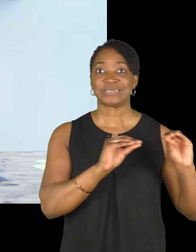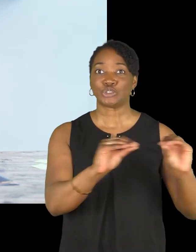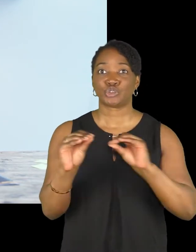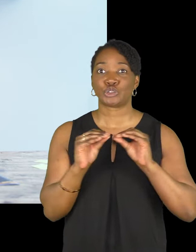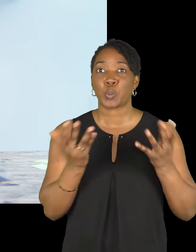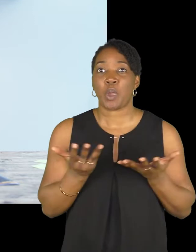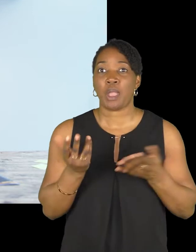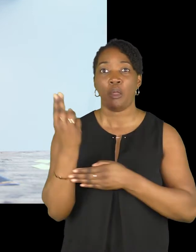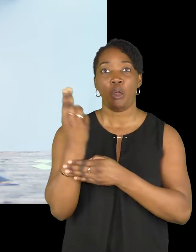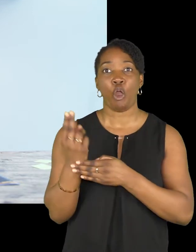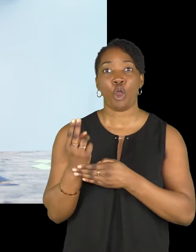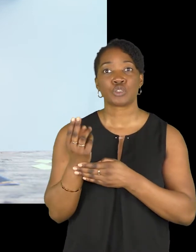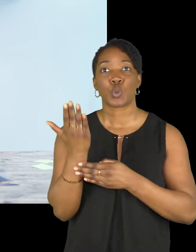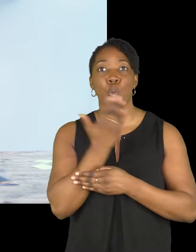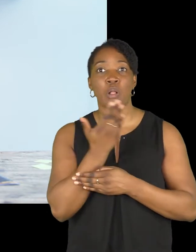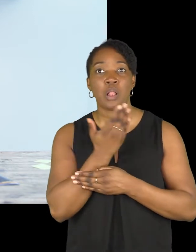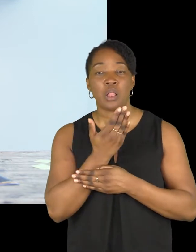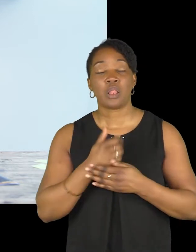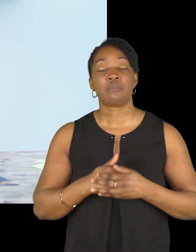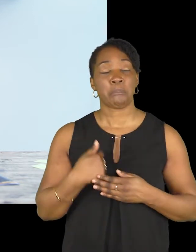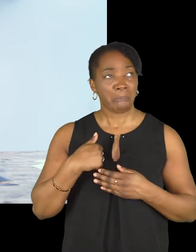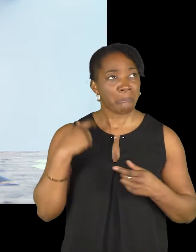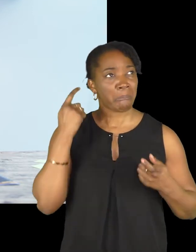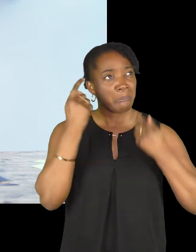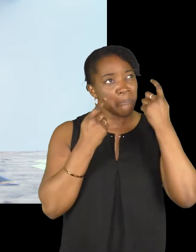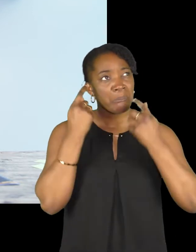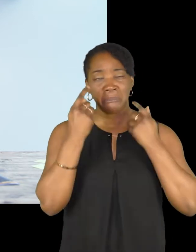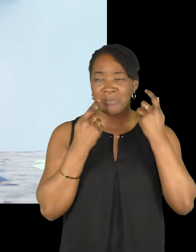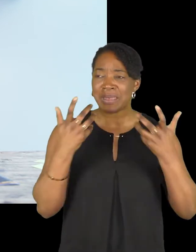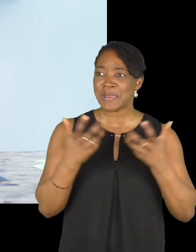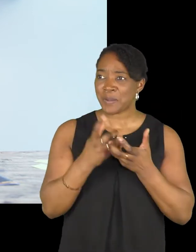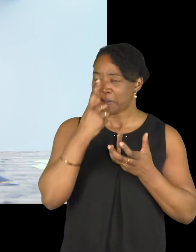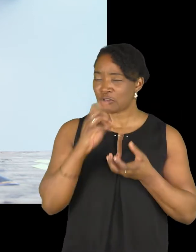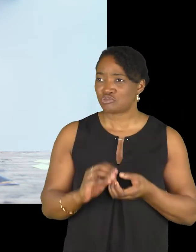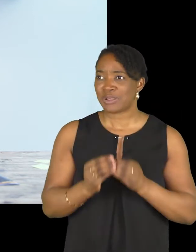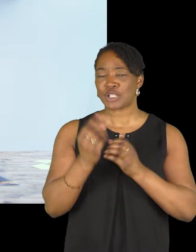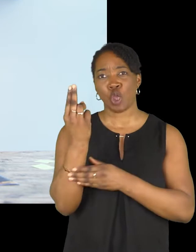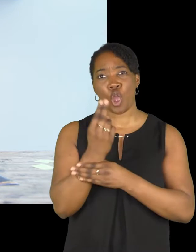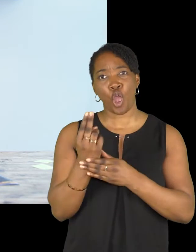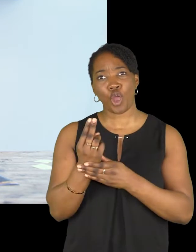and things like that. So you know, I was thinking, how can I create an artwork that decentralises,